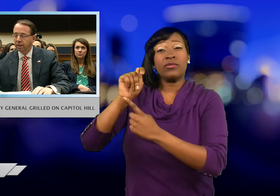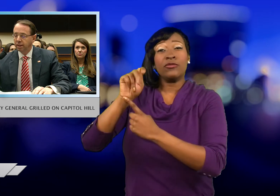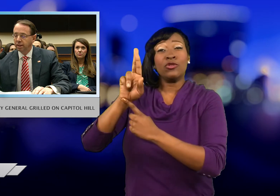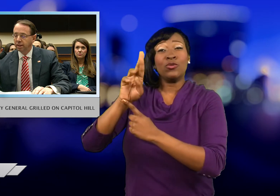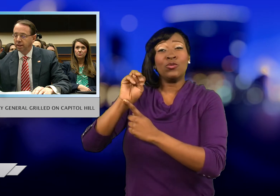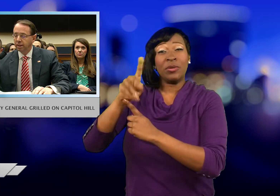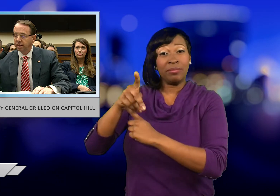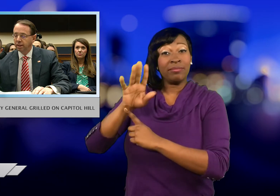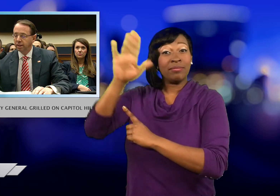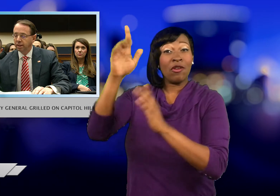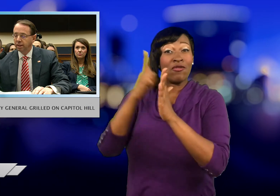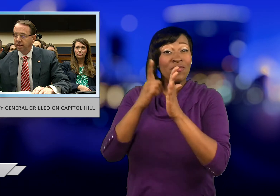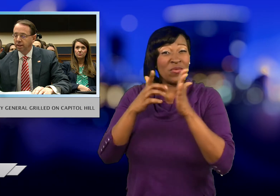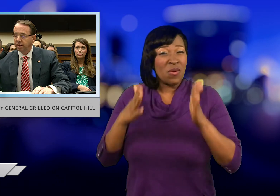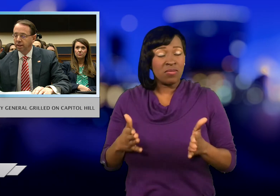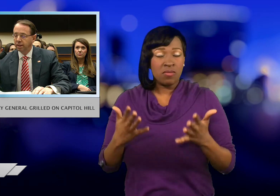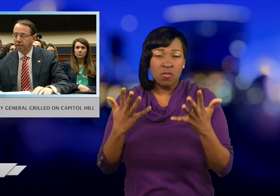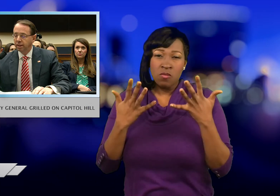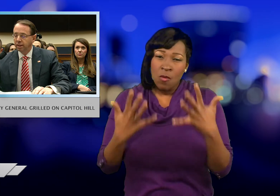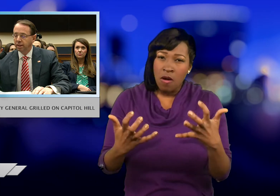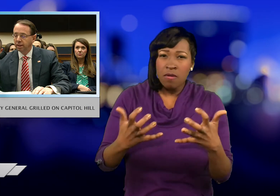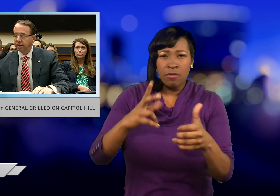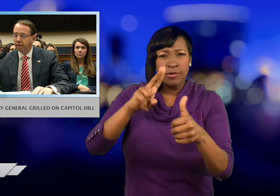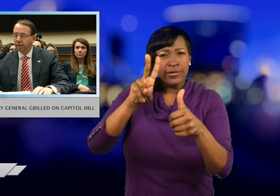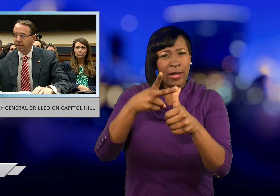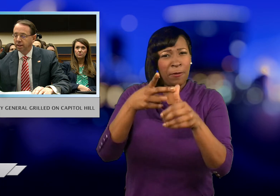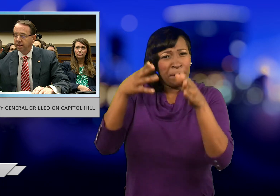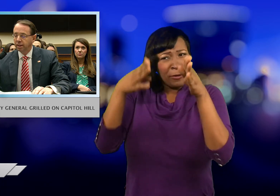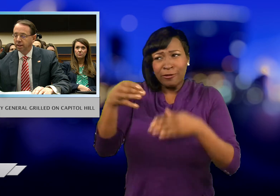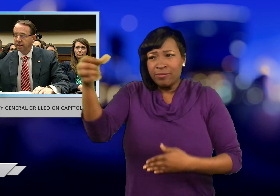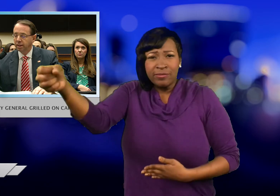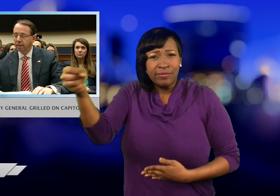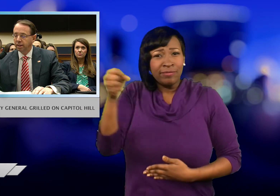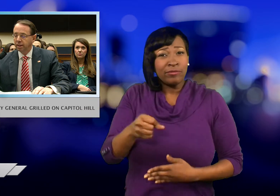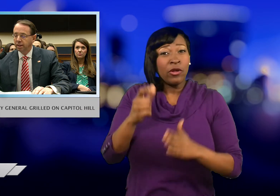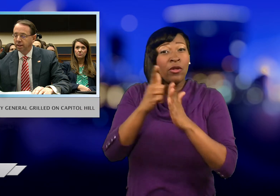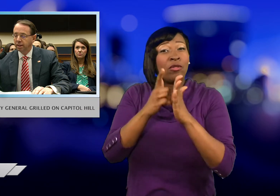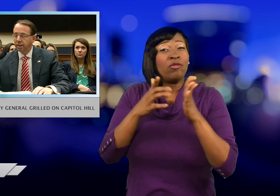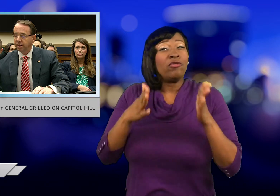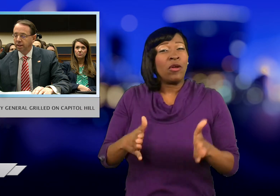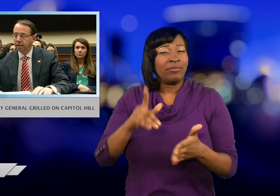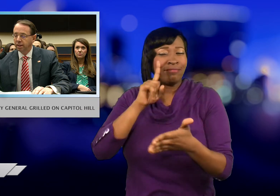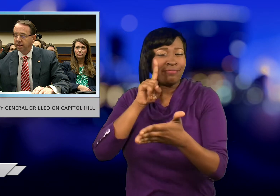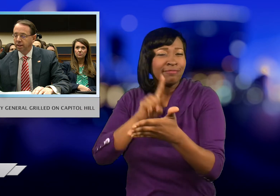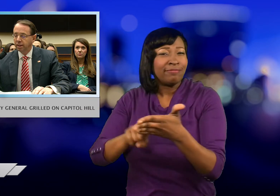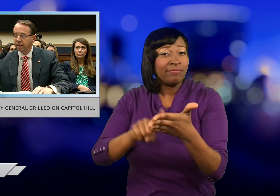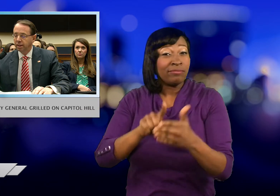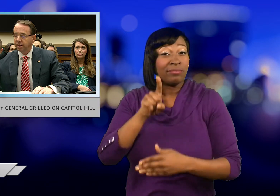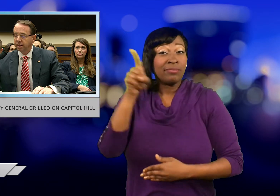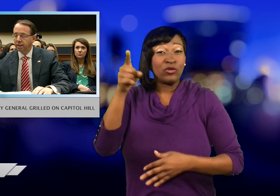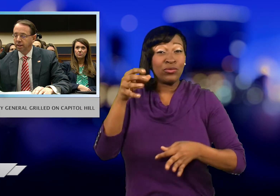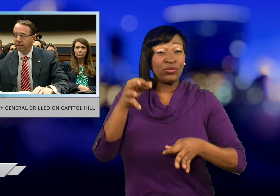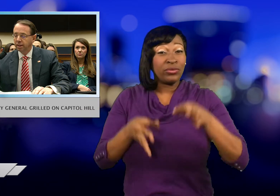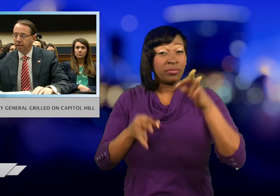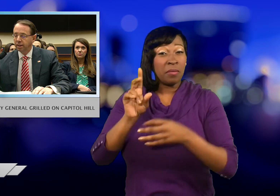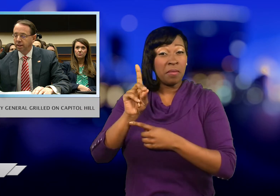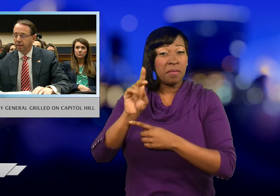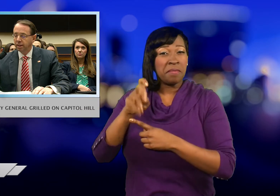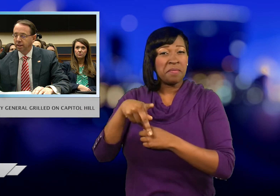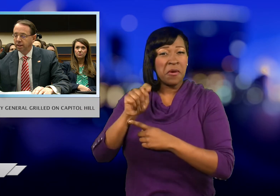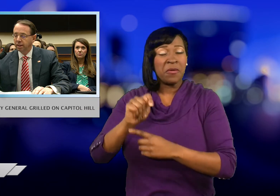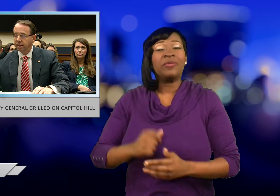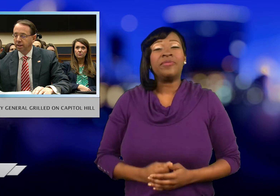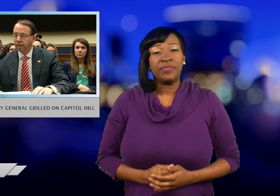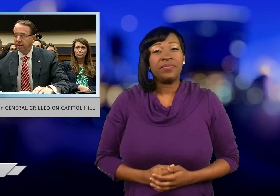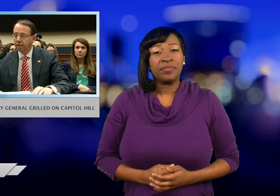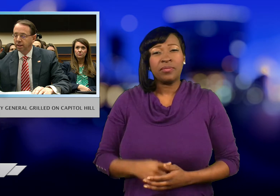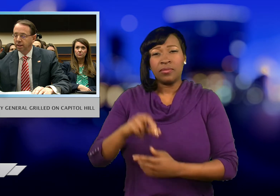Trump's lawyers have called for a second special counsel to investigate the Justice Department.